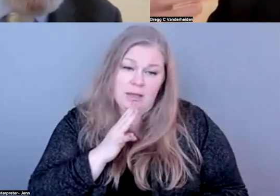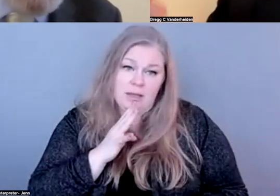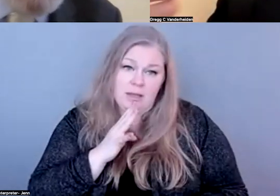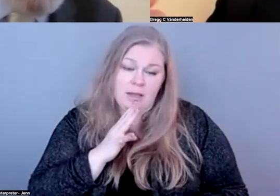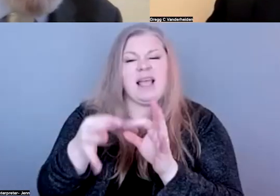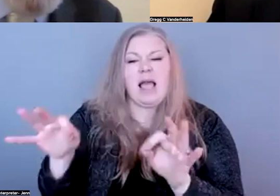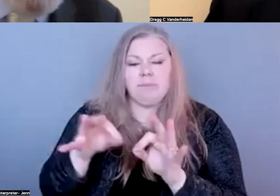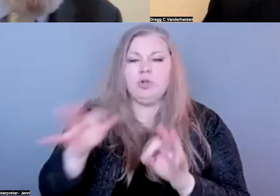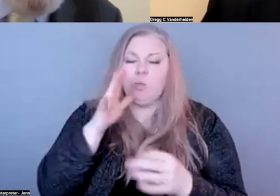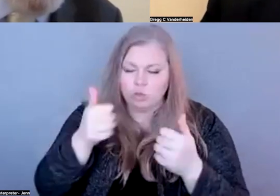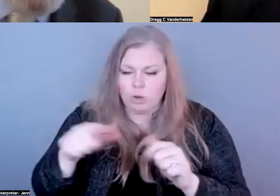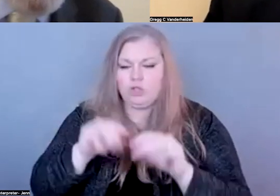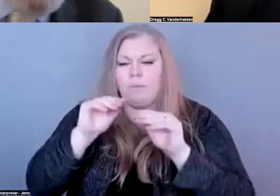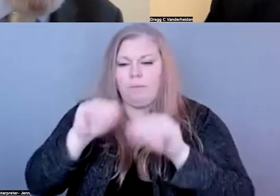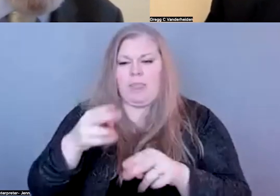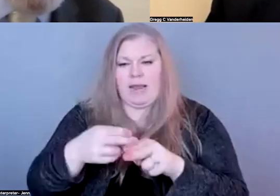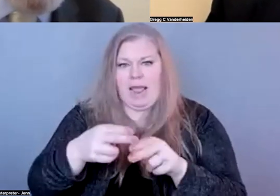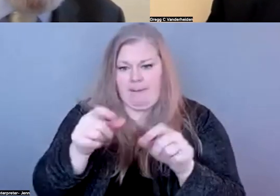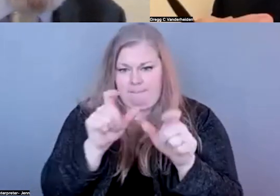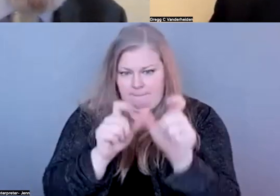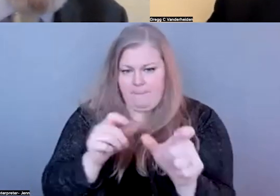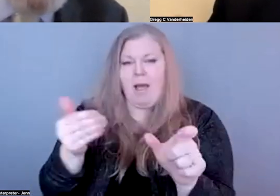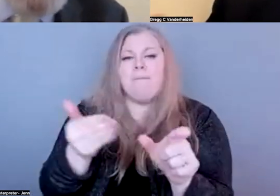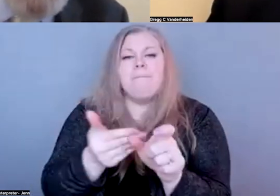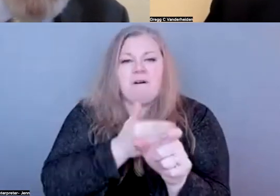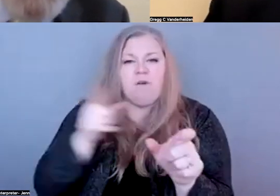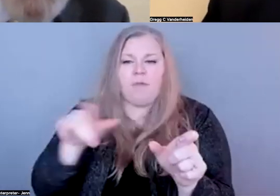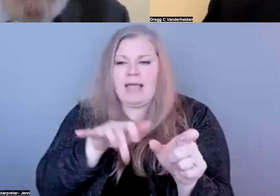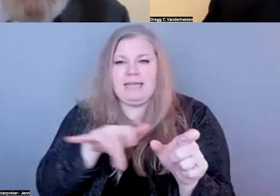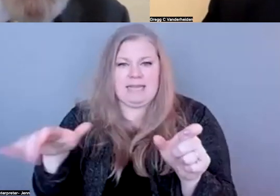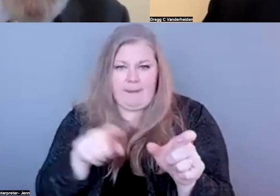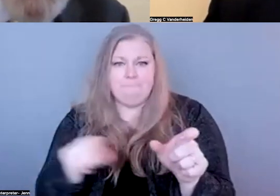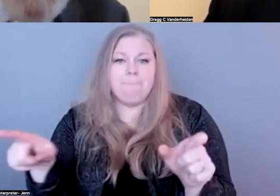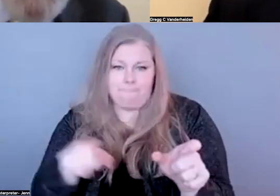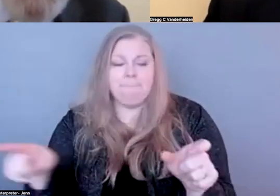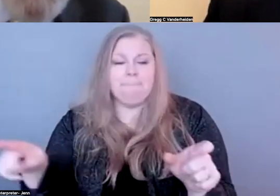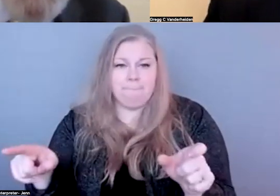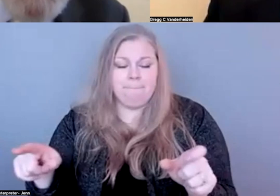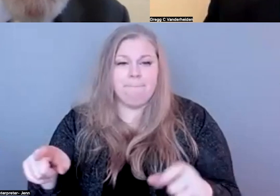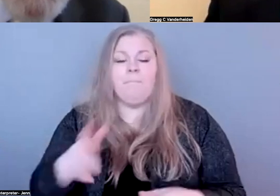try to always put the name of the person talking before they put the captions up. That will help if